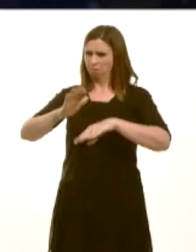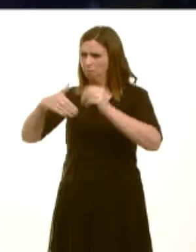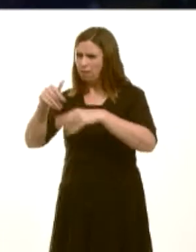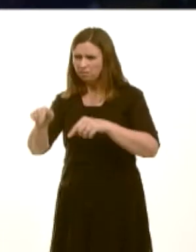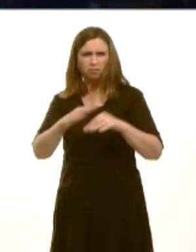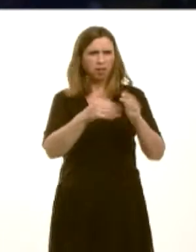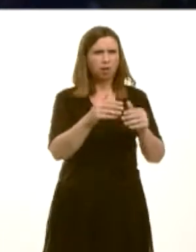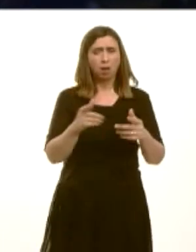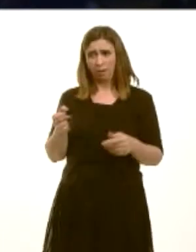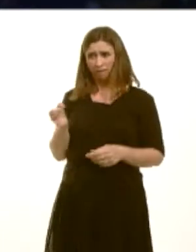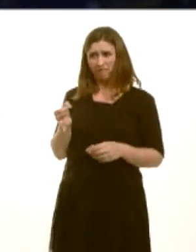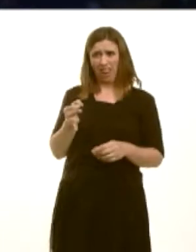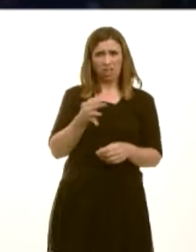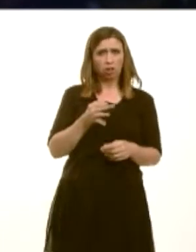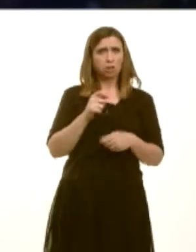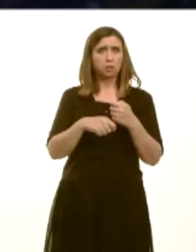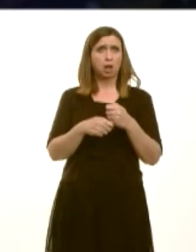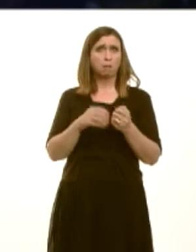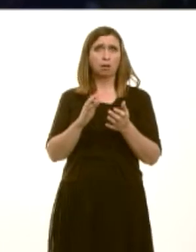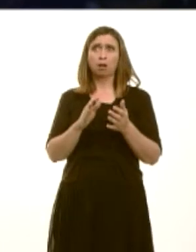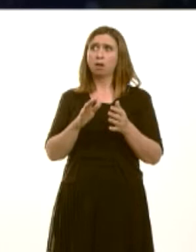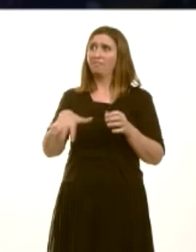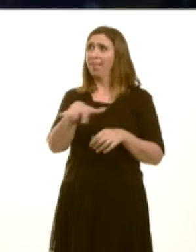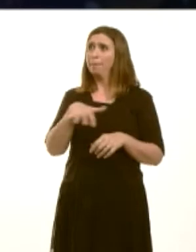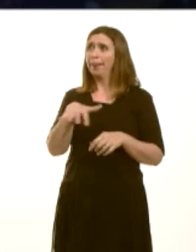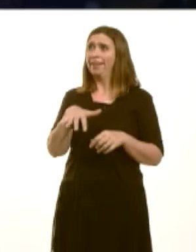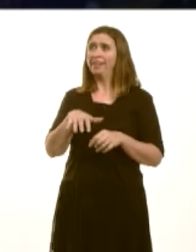might become ëretirementvillesí, and that there wonít be any families moving into those